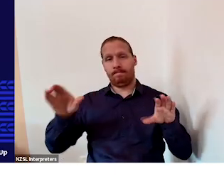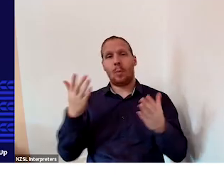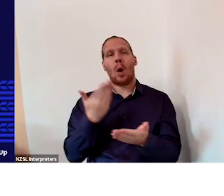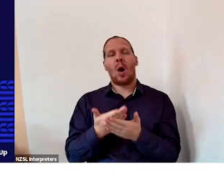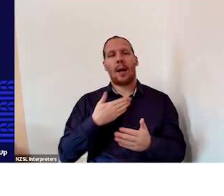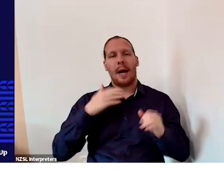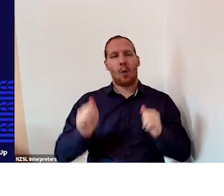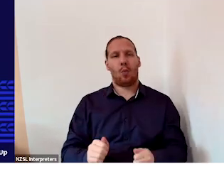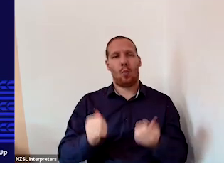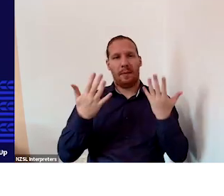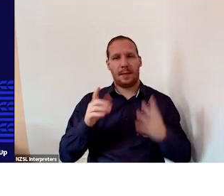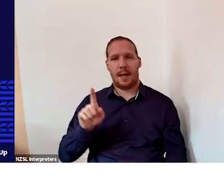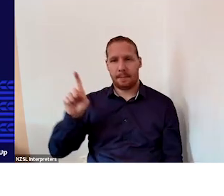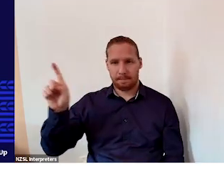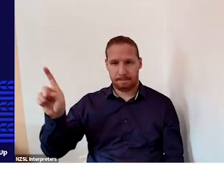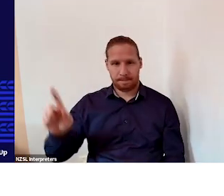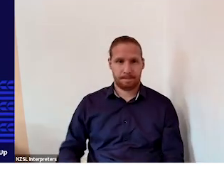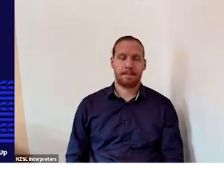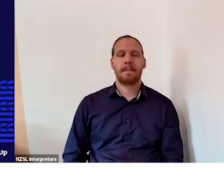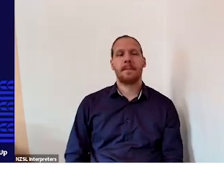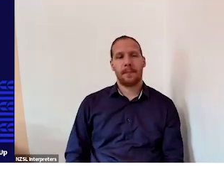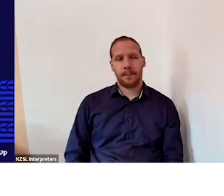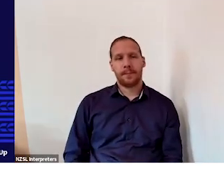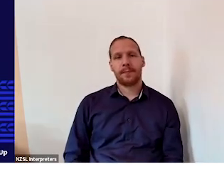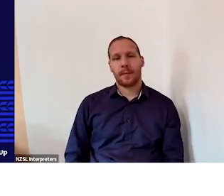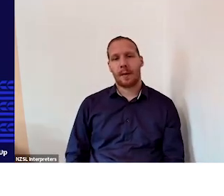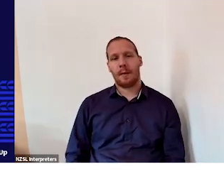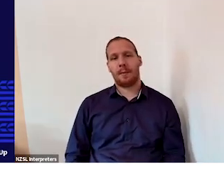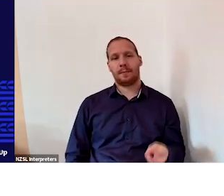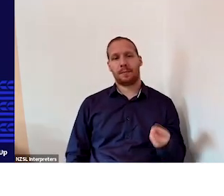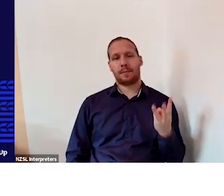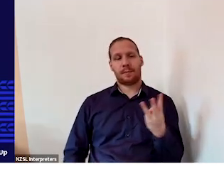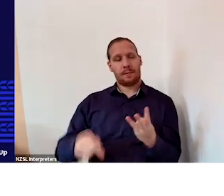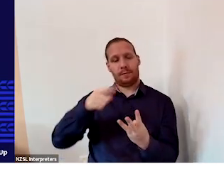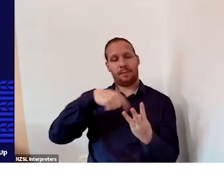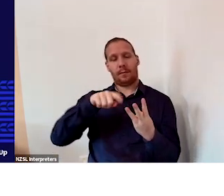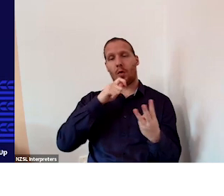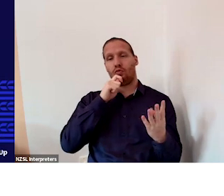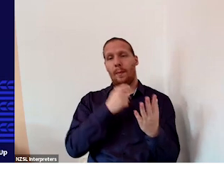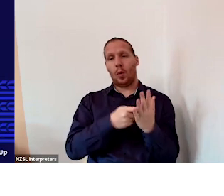These reports were developed in close consultation and with advice from a range of different colleagues,